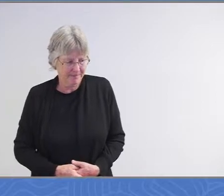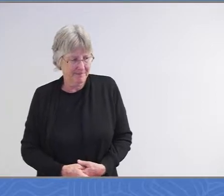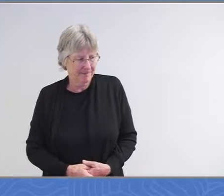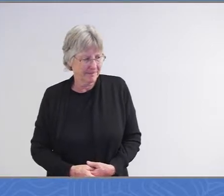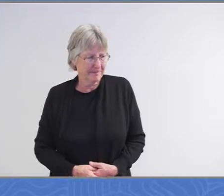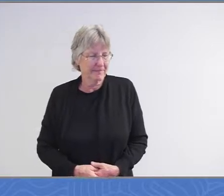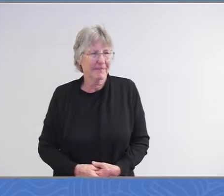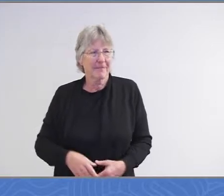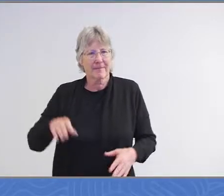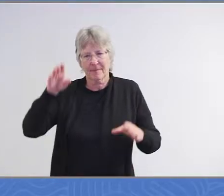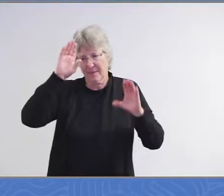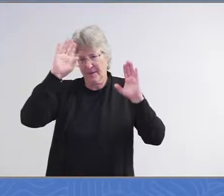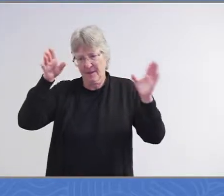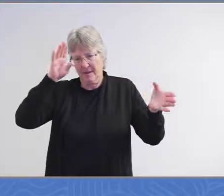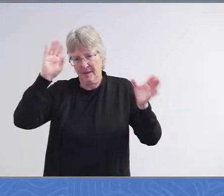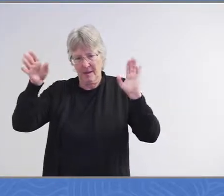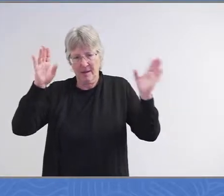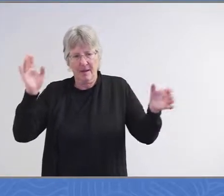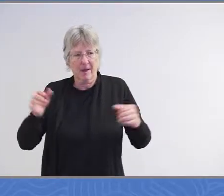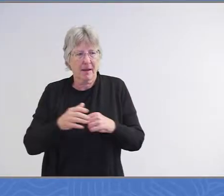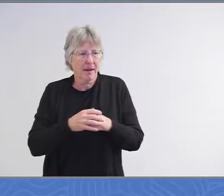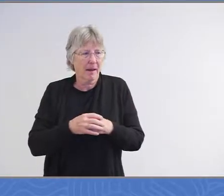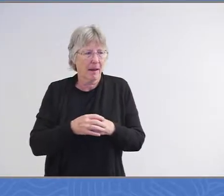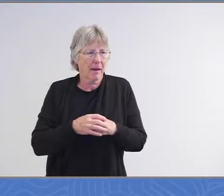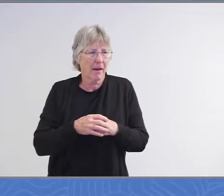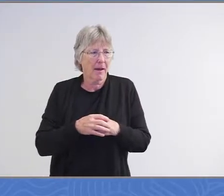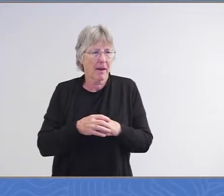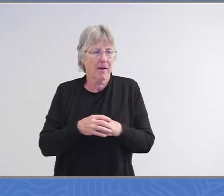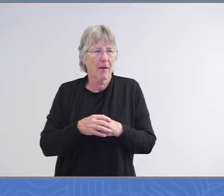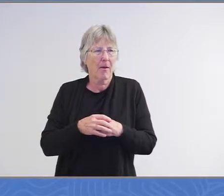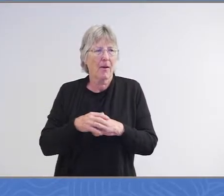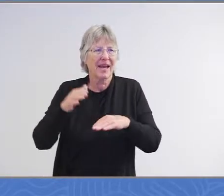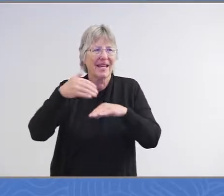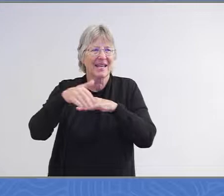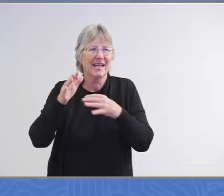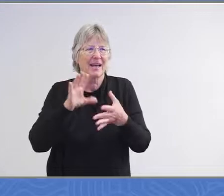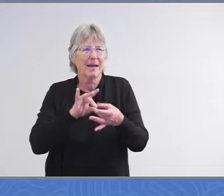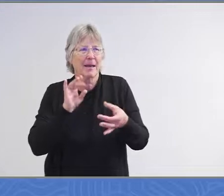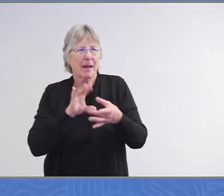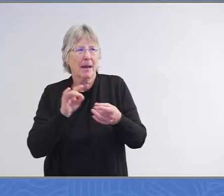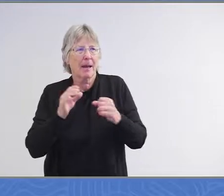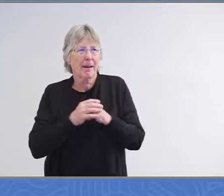Hello, I apologize, I'm using a second message because the first thing to have gotten cut off.